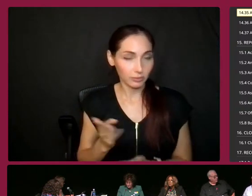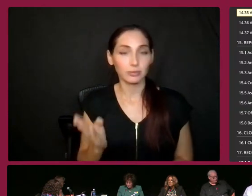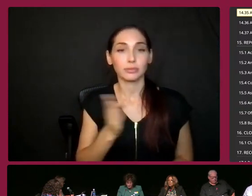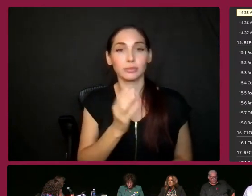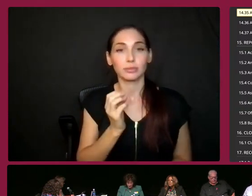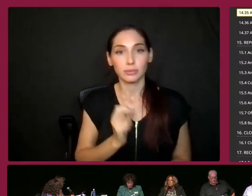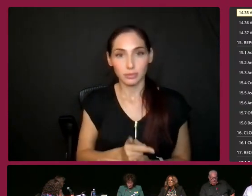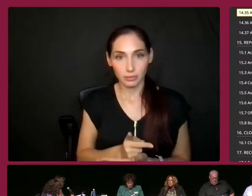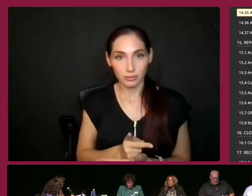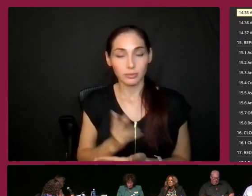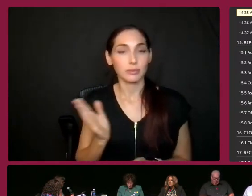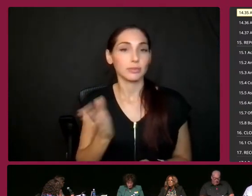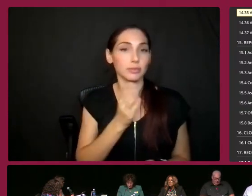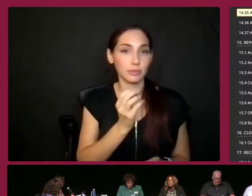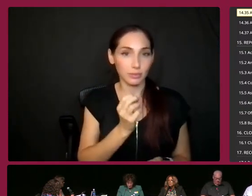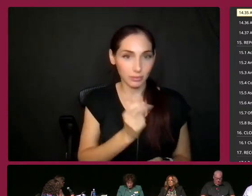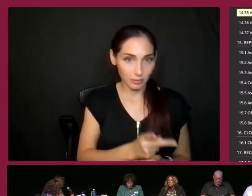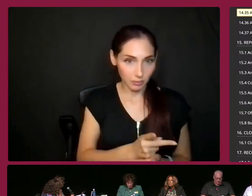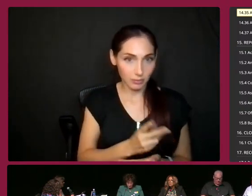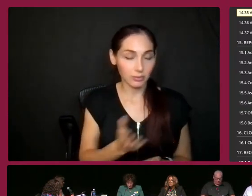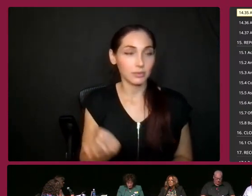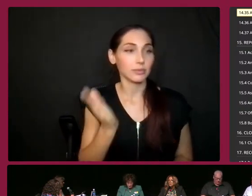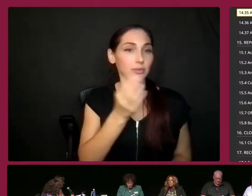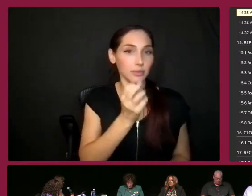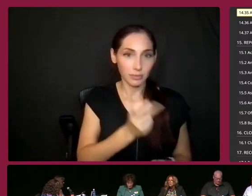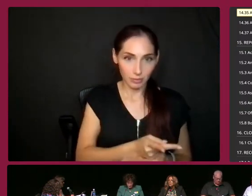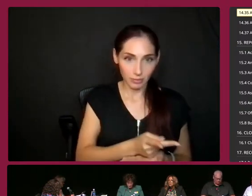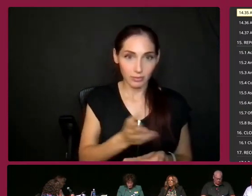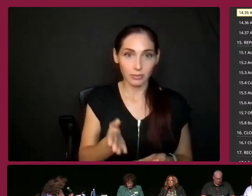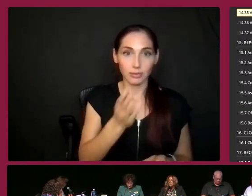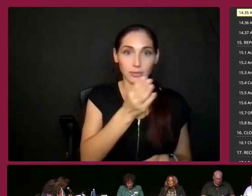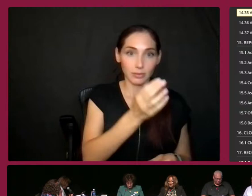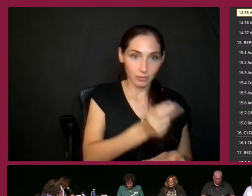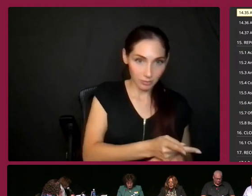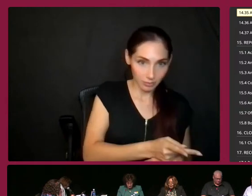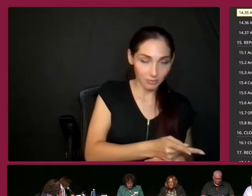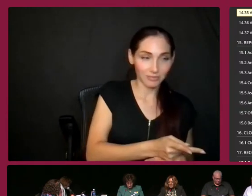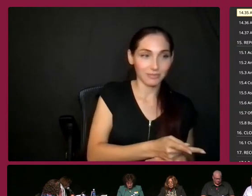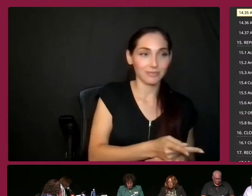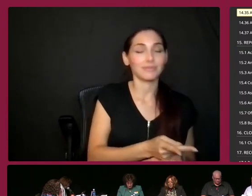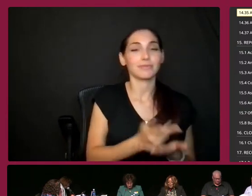Trustee Reeves? Yes. Trustee Buffalo? Yes. Trustee Adams? Aye. Trustee Harvey? Yes. Motion carries.